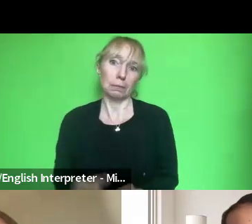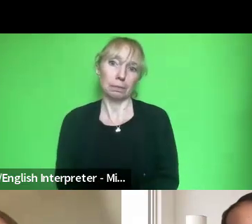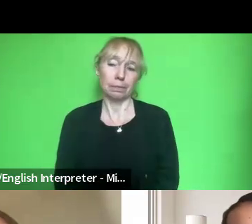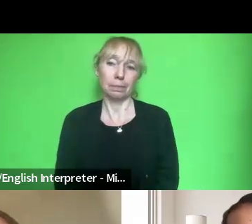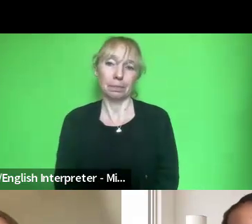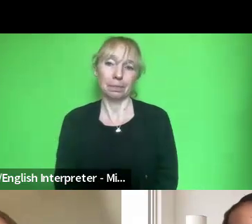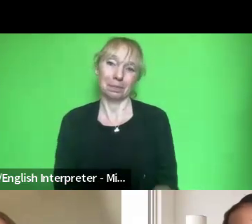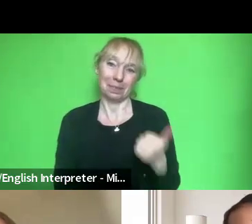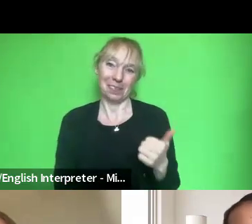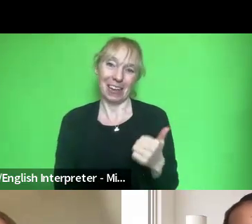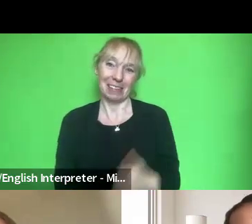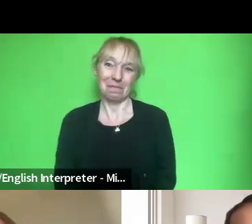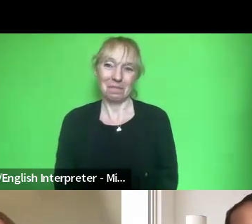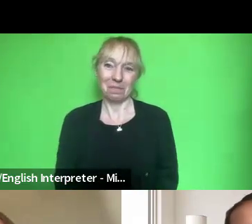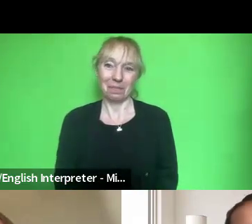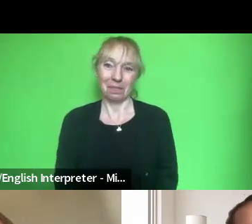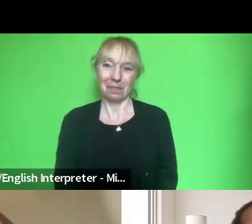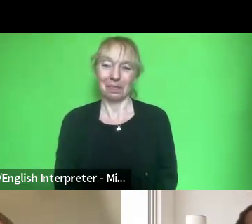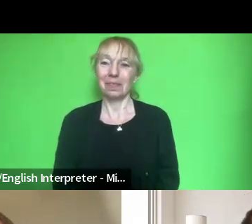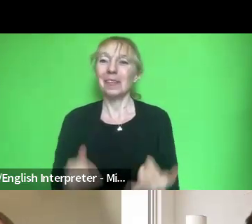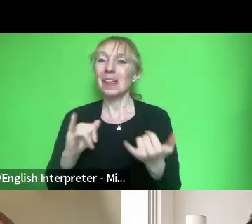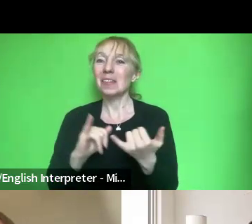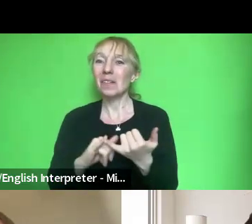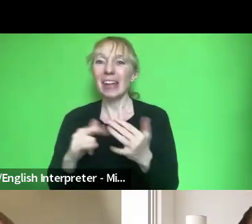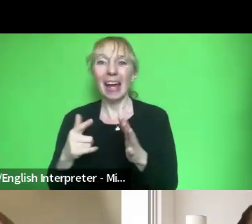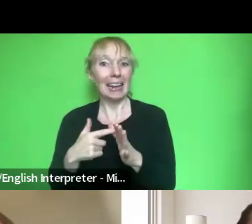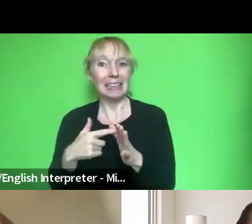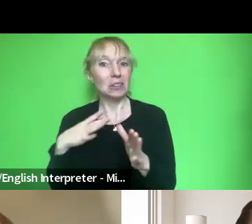Amelia: Brilliant. Thank you. Sophia or Alice, did either of you want to come in?